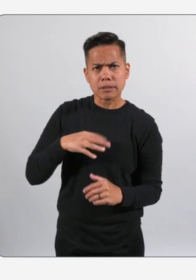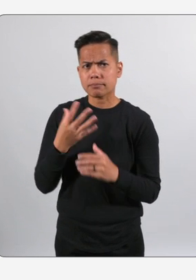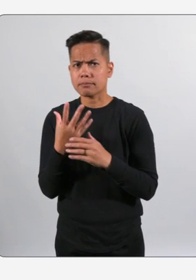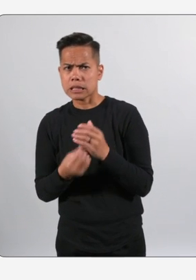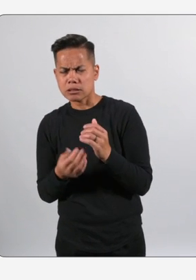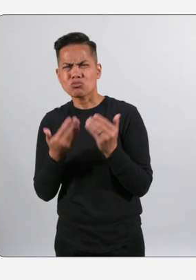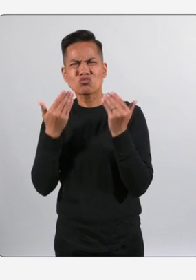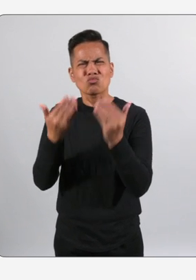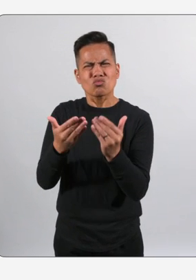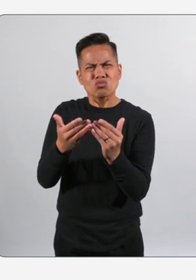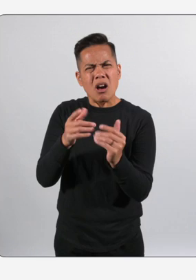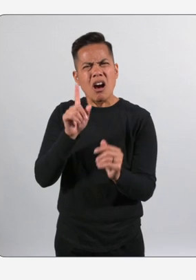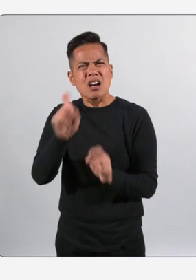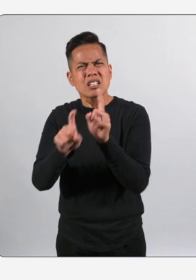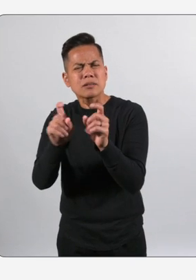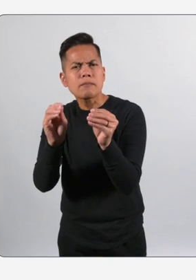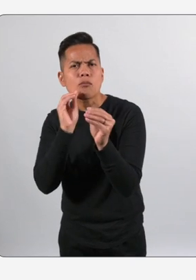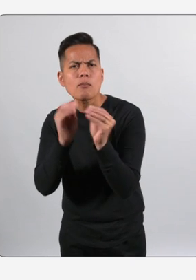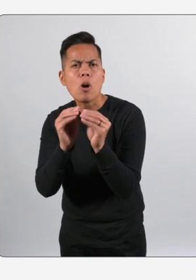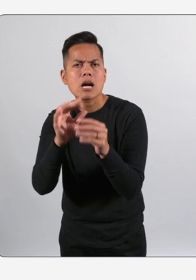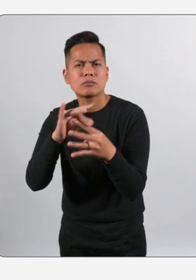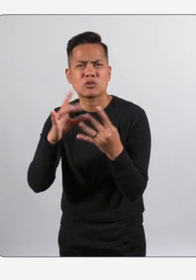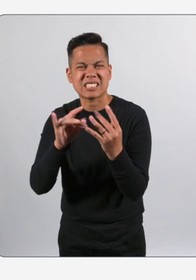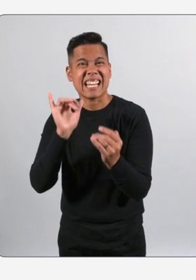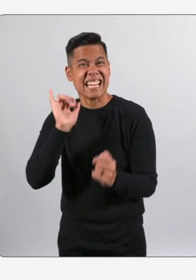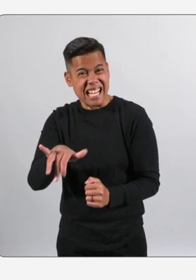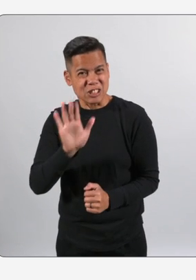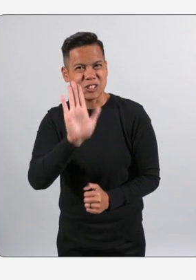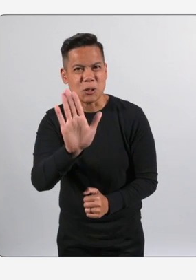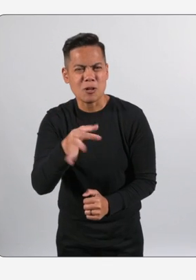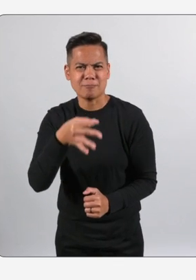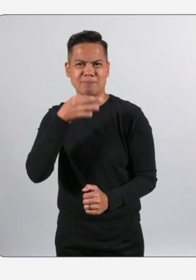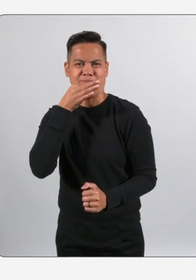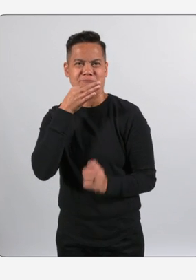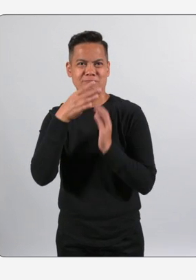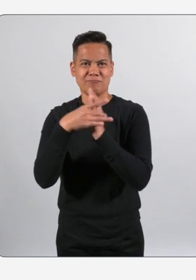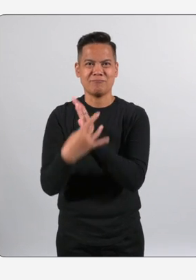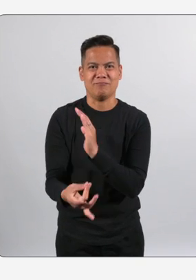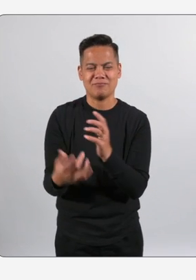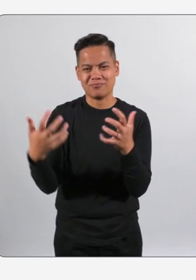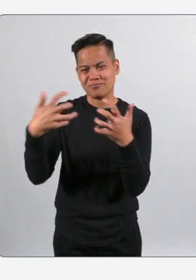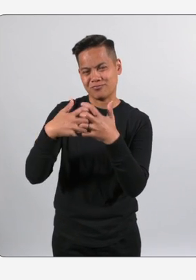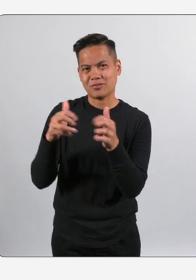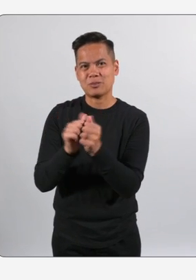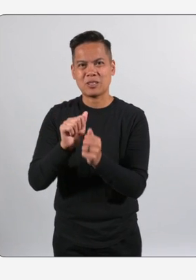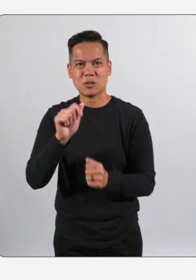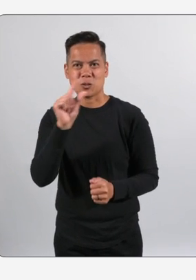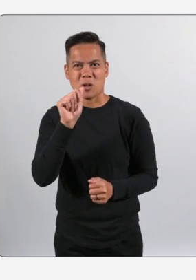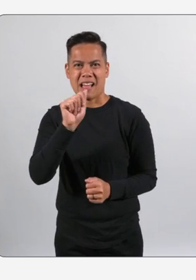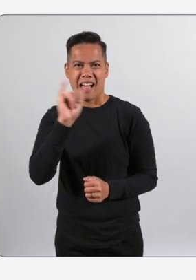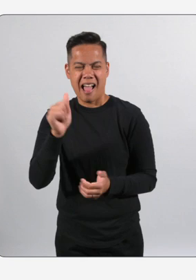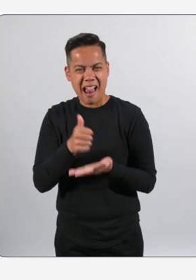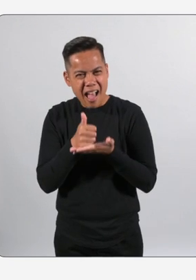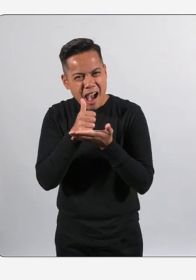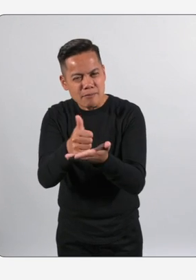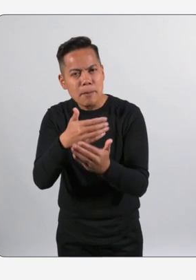This is your expertise, combined with Google AI to help you create a better campaign. And we'll start testing it in